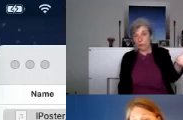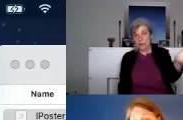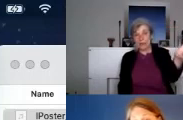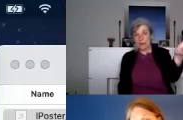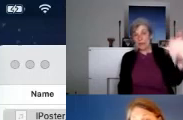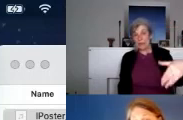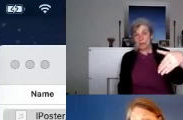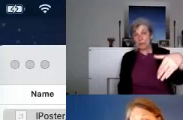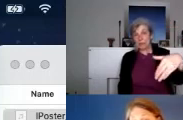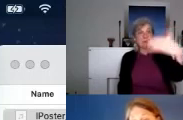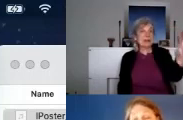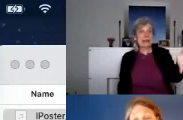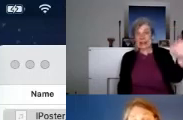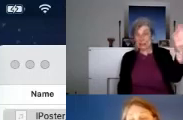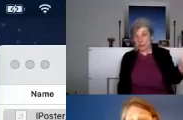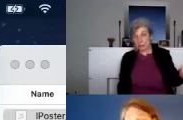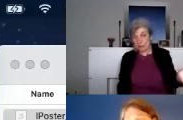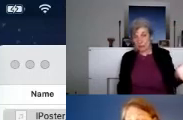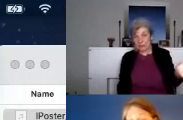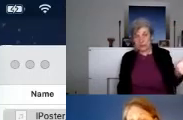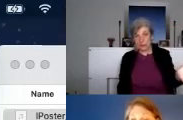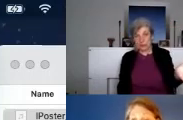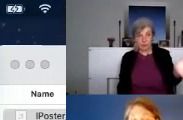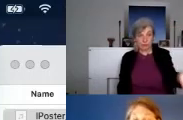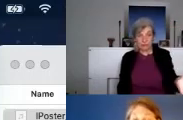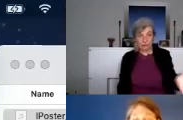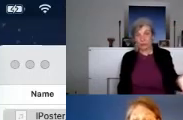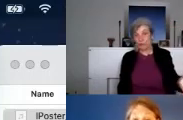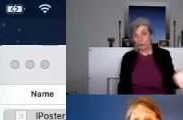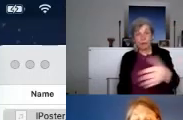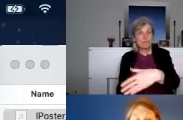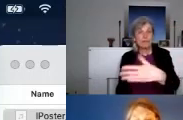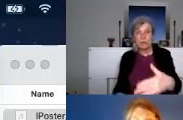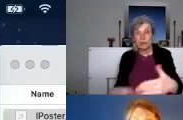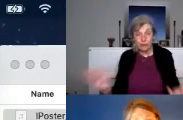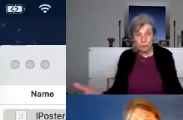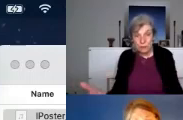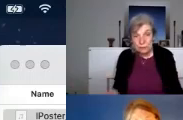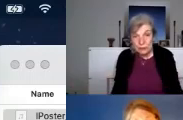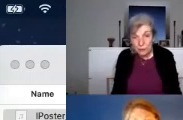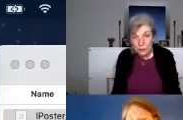07:31:05 And then people might ask about particular features or if three or four people are in